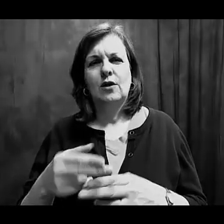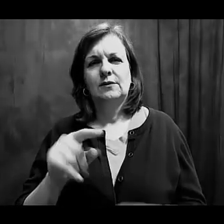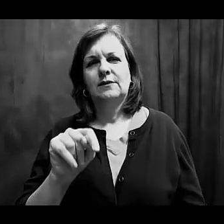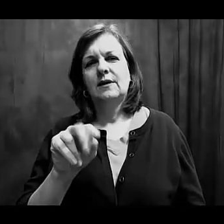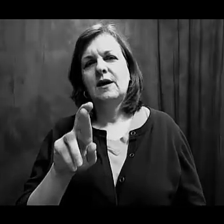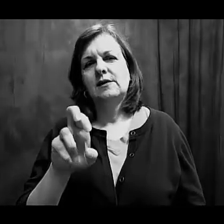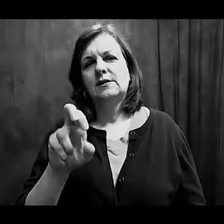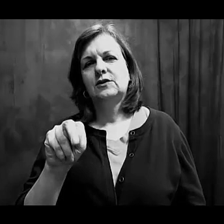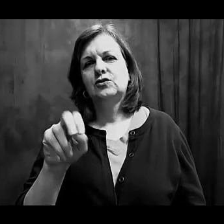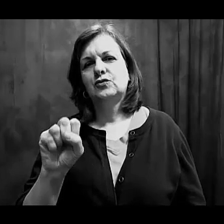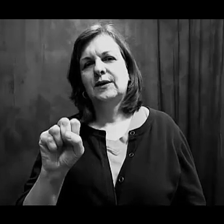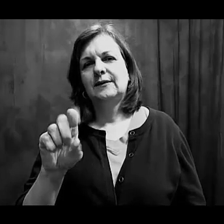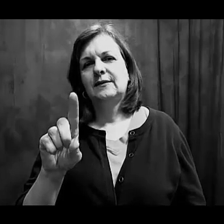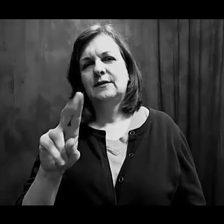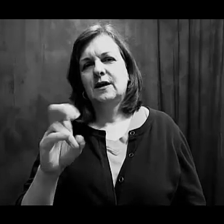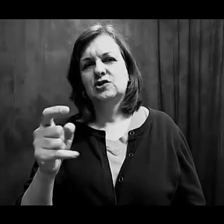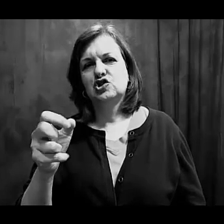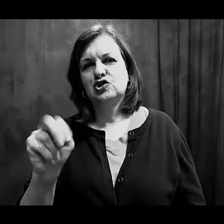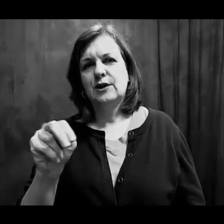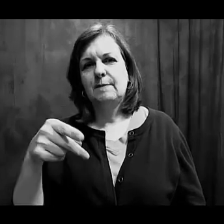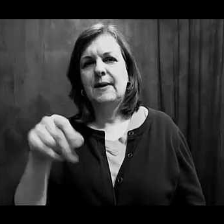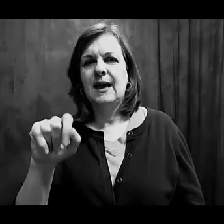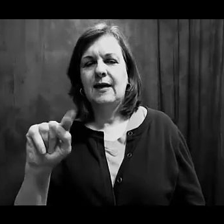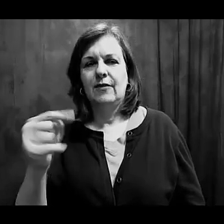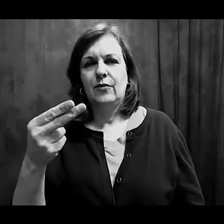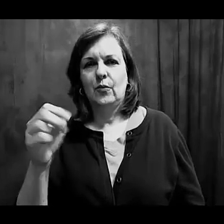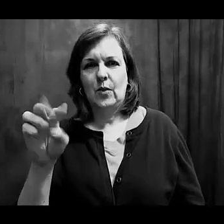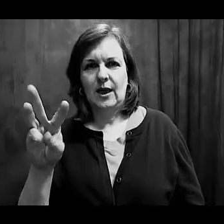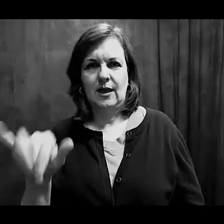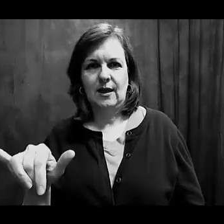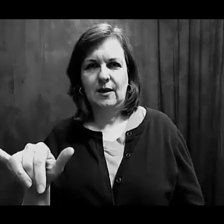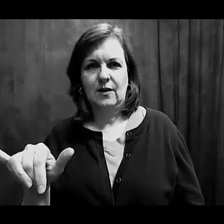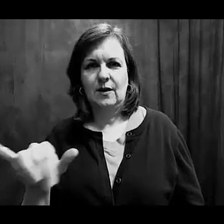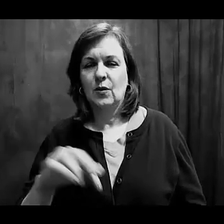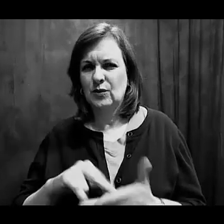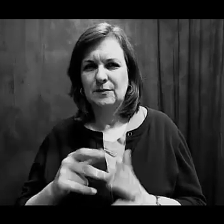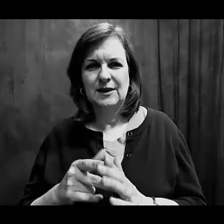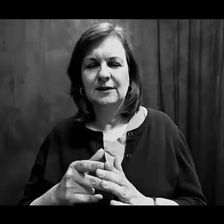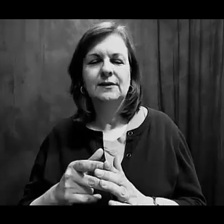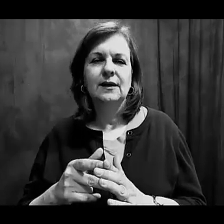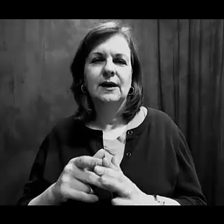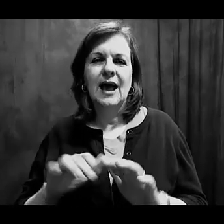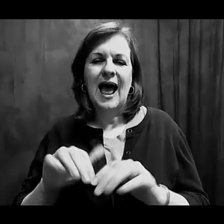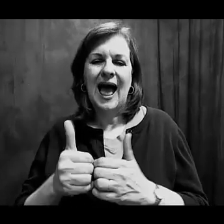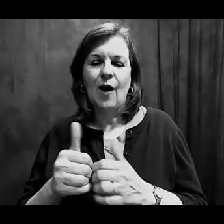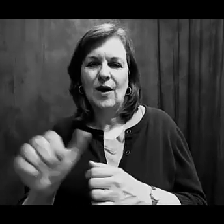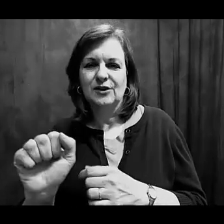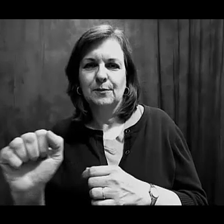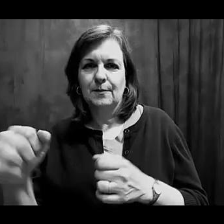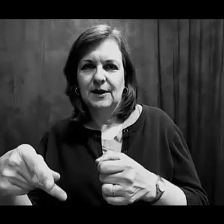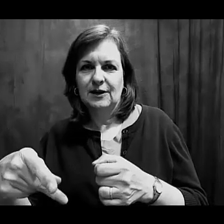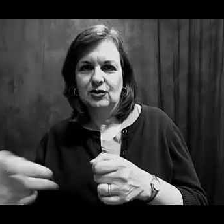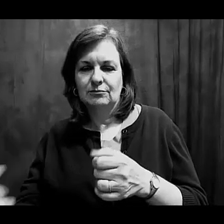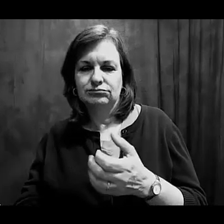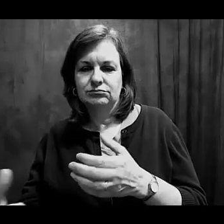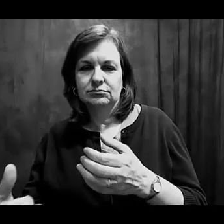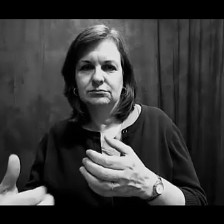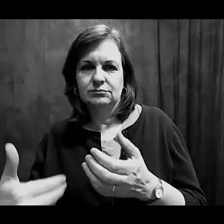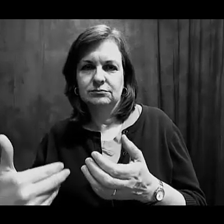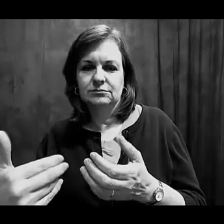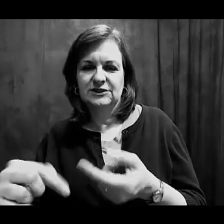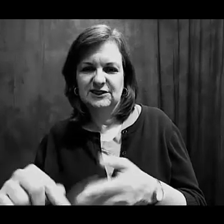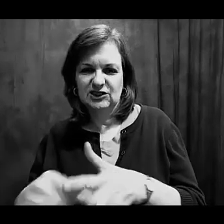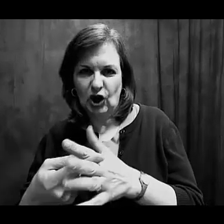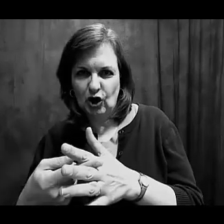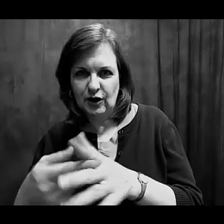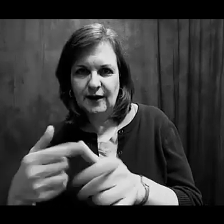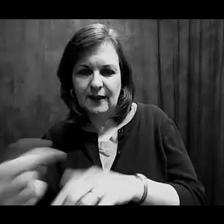and essentially what this means is we've got to look for how we get action potentials firing to your brain and sending information